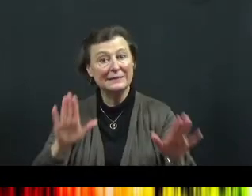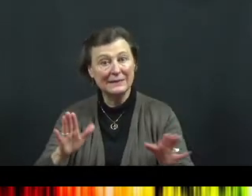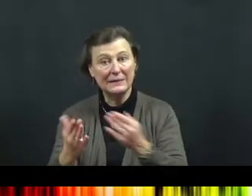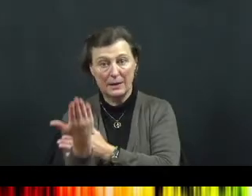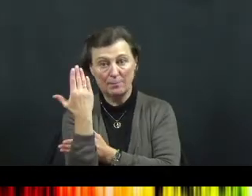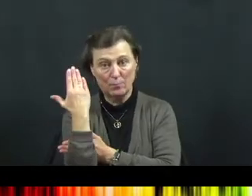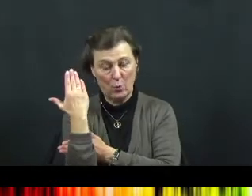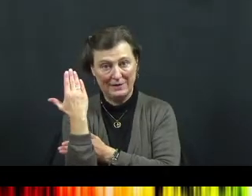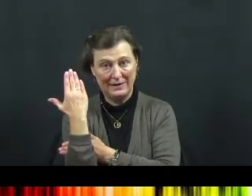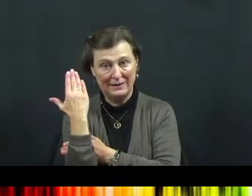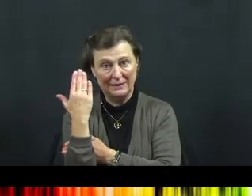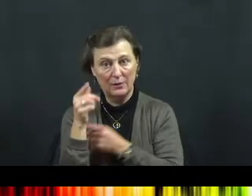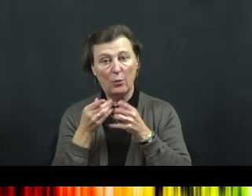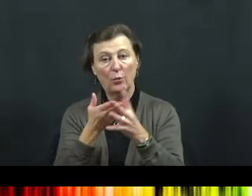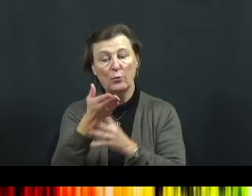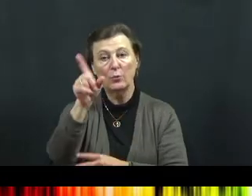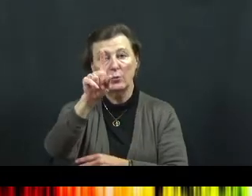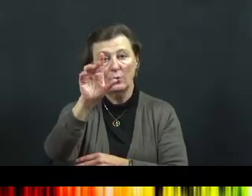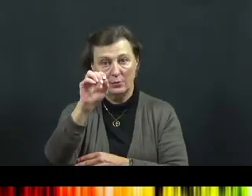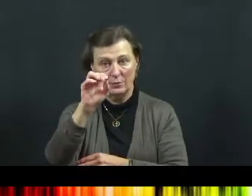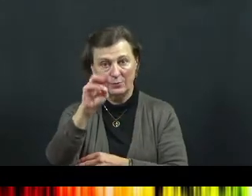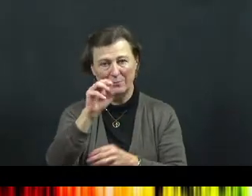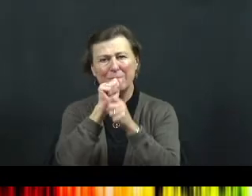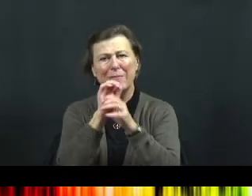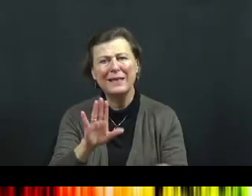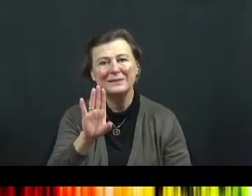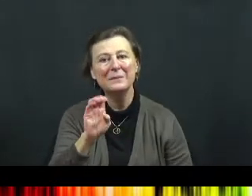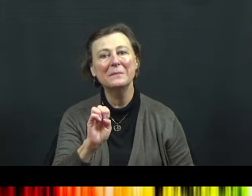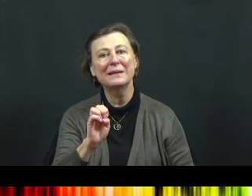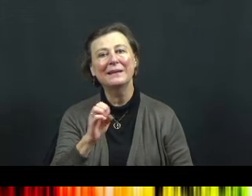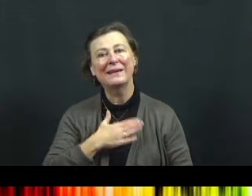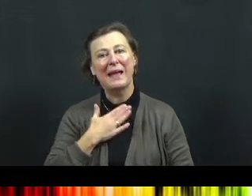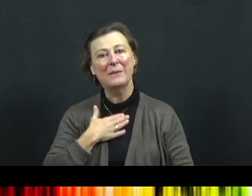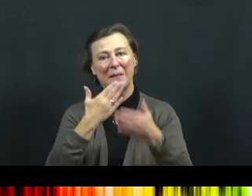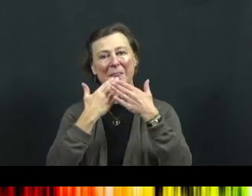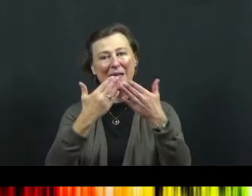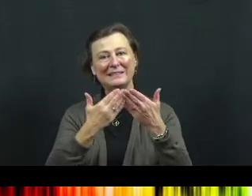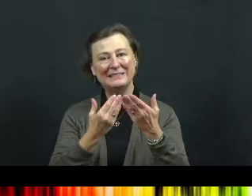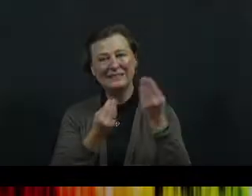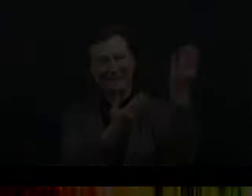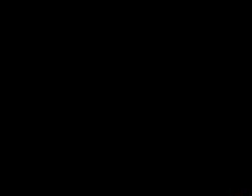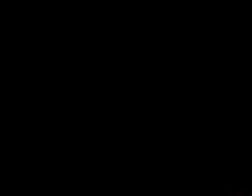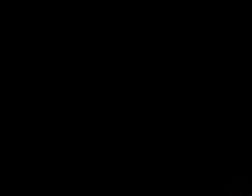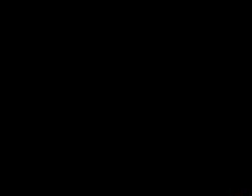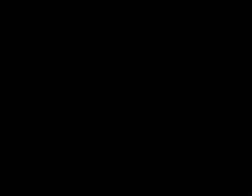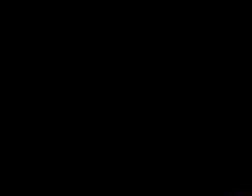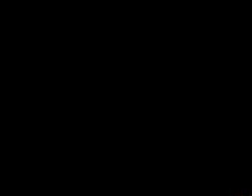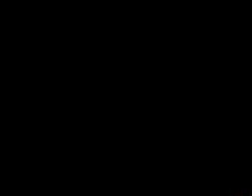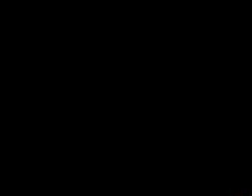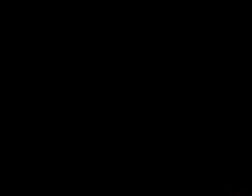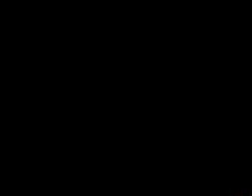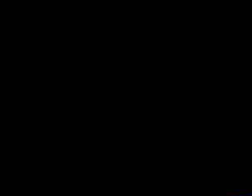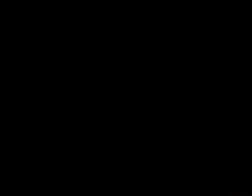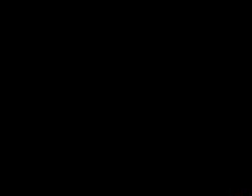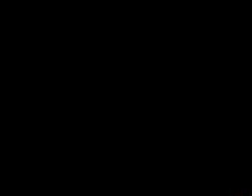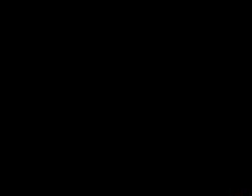Blessed be and happy Thanksgiving.